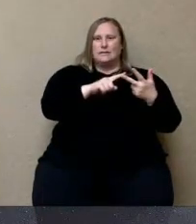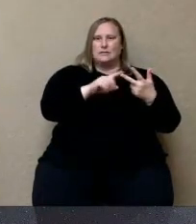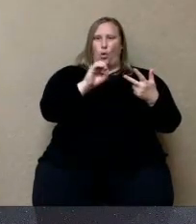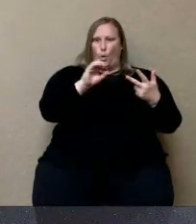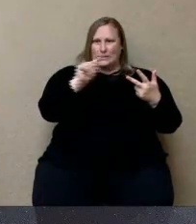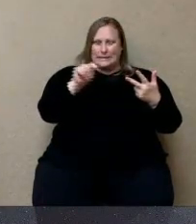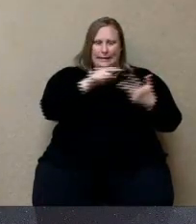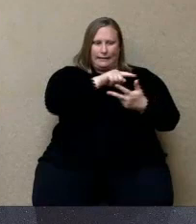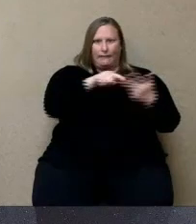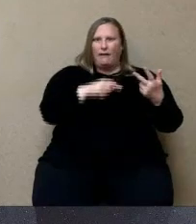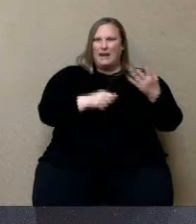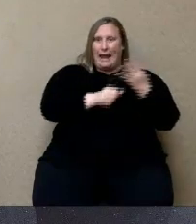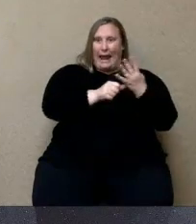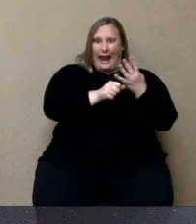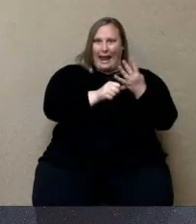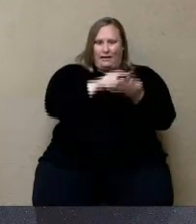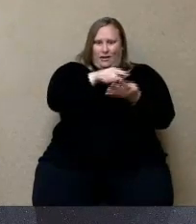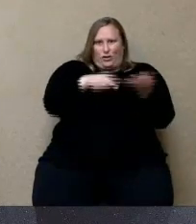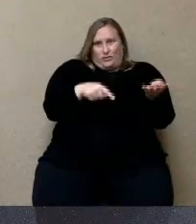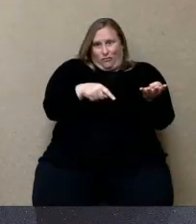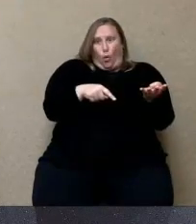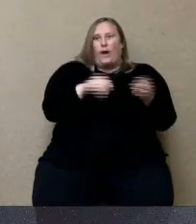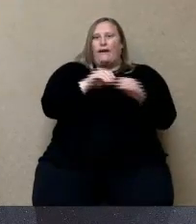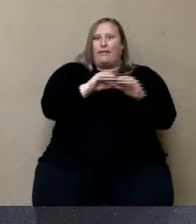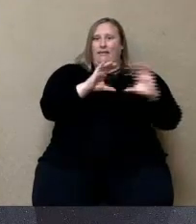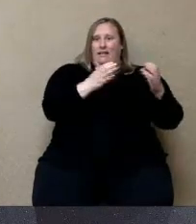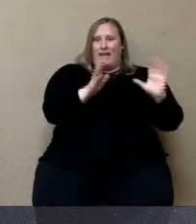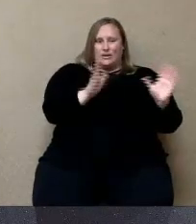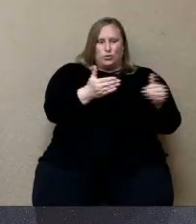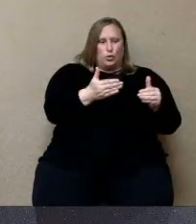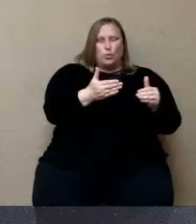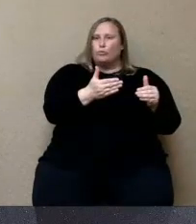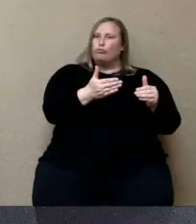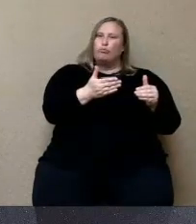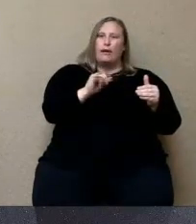aide are the professionals who in that classroom the entire early childhood morning.